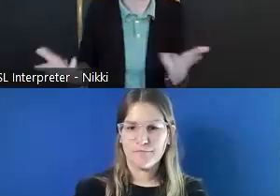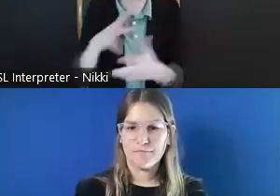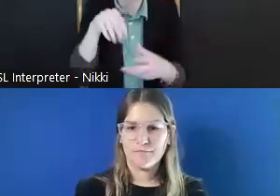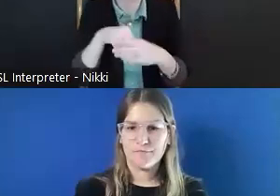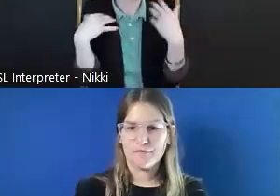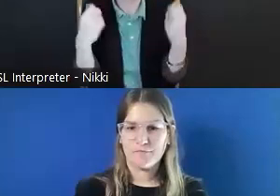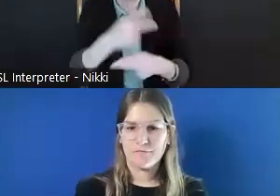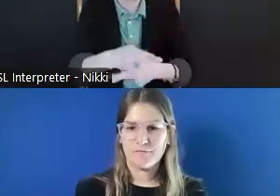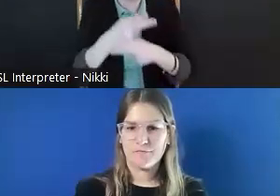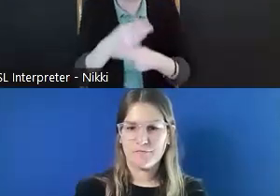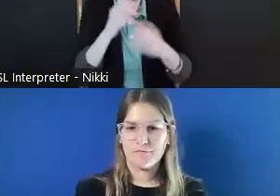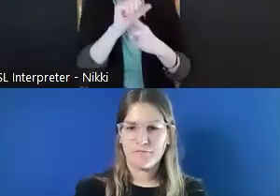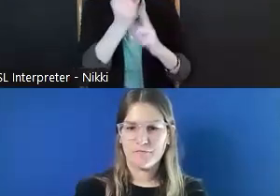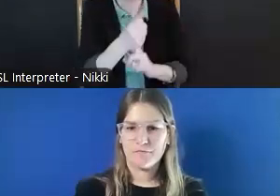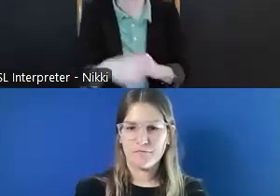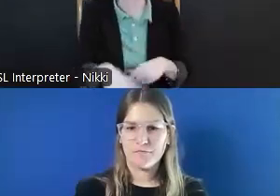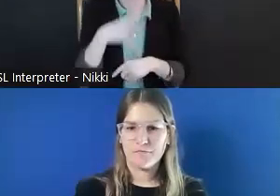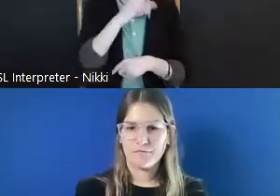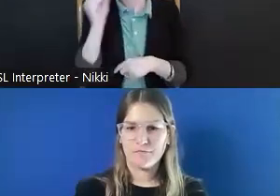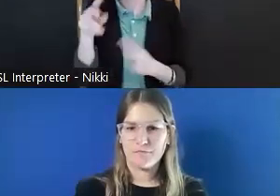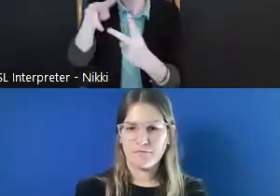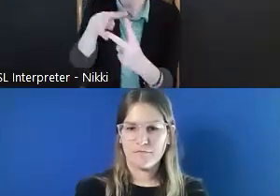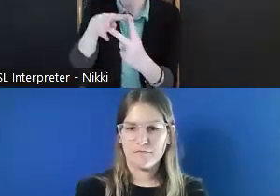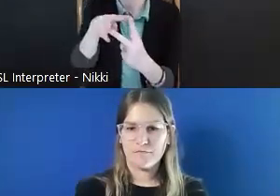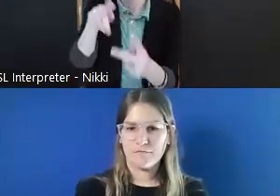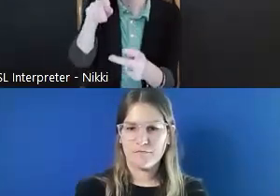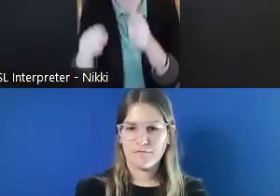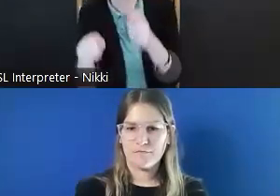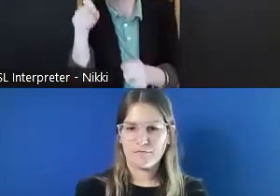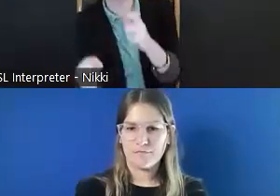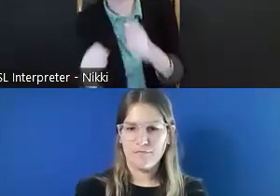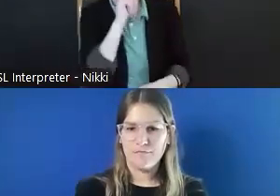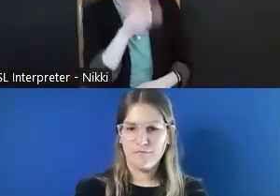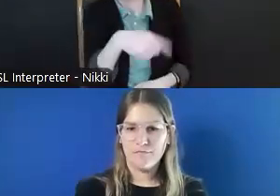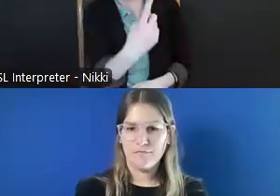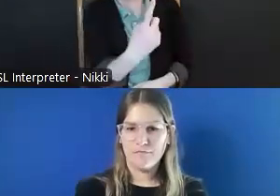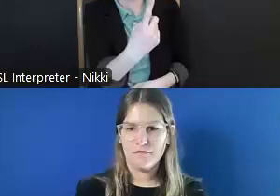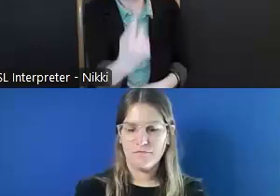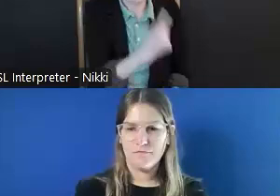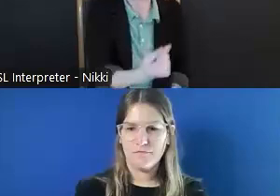are many many cases where it's not always just one caregiver um but there might be like two or